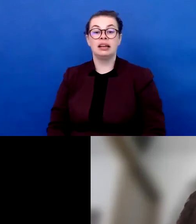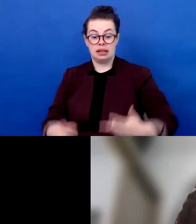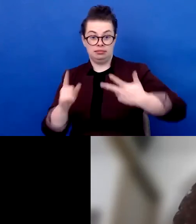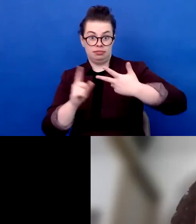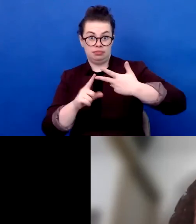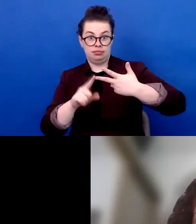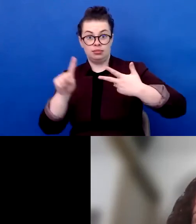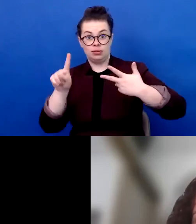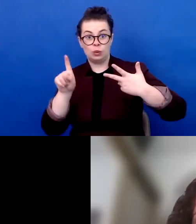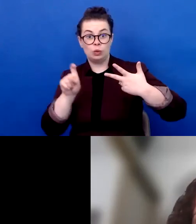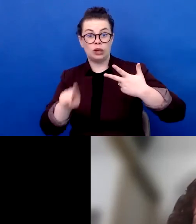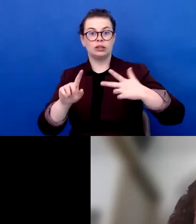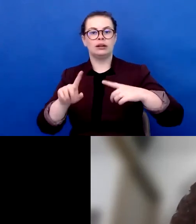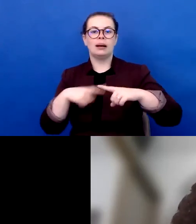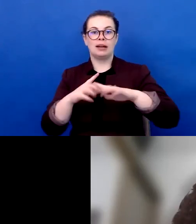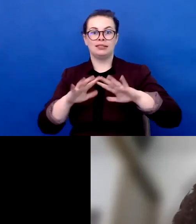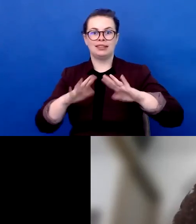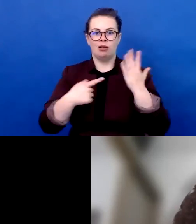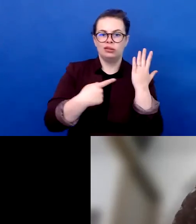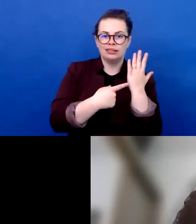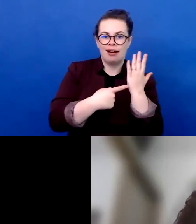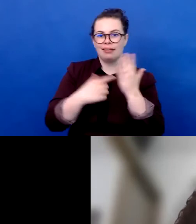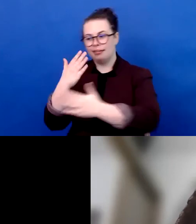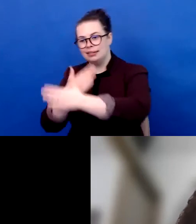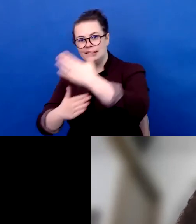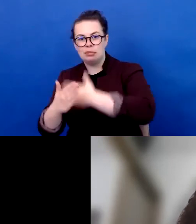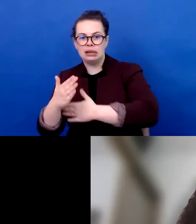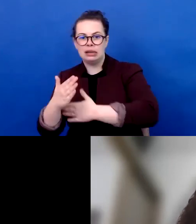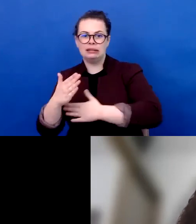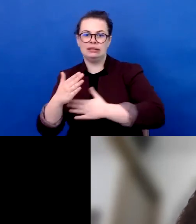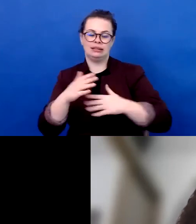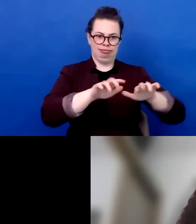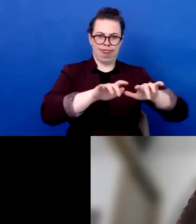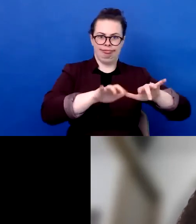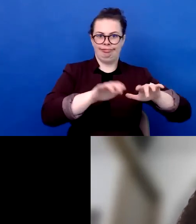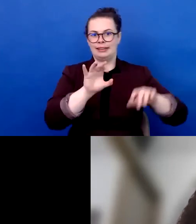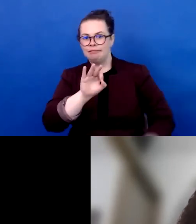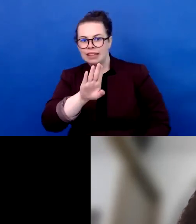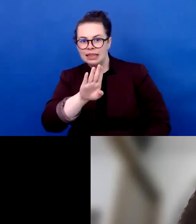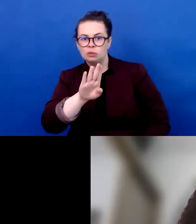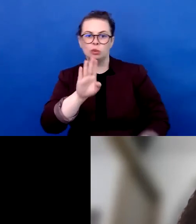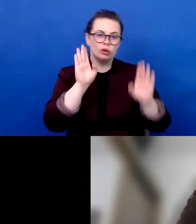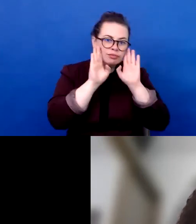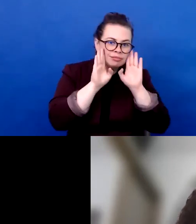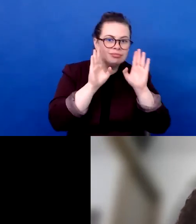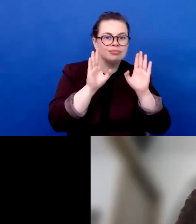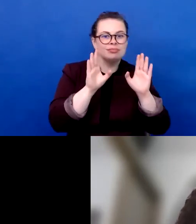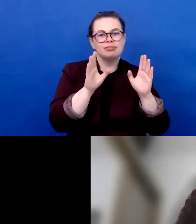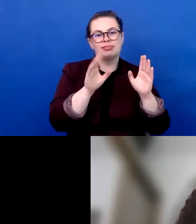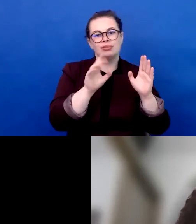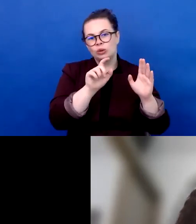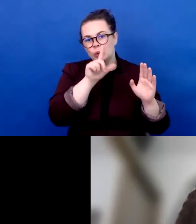the measures thank you rv for this question while i'm not expert with regards